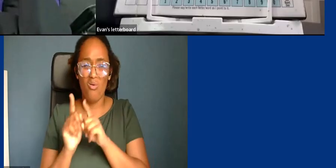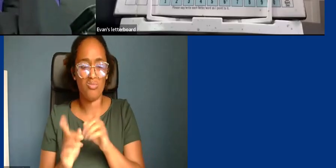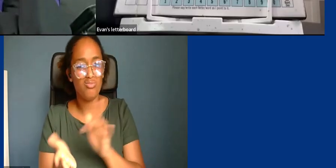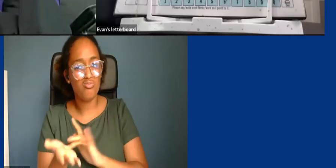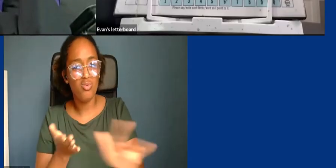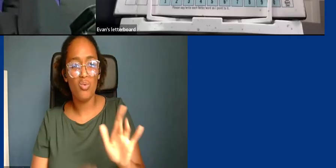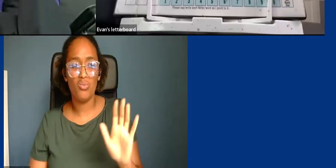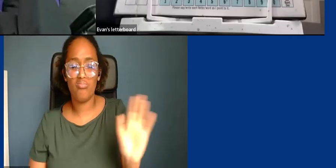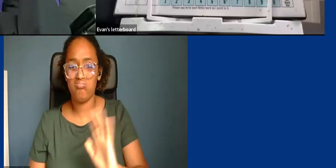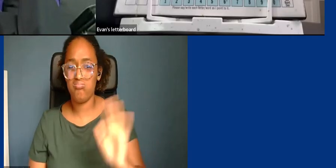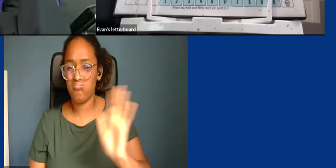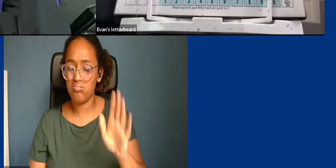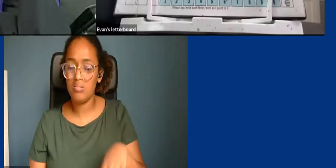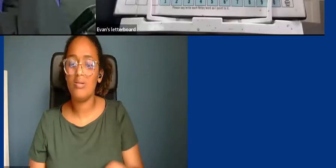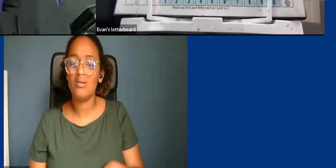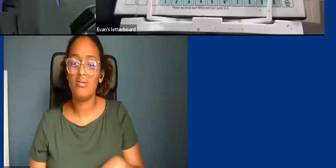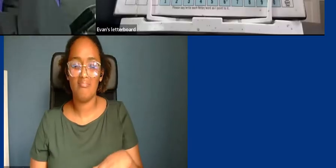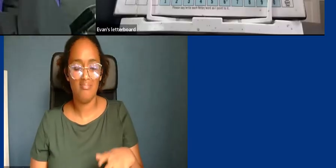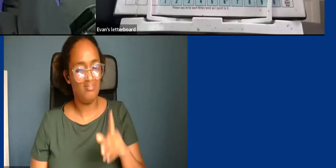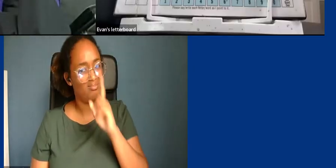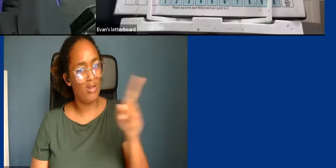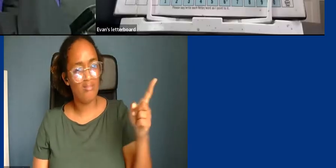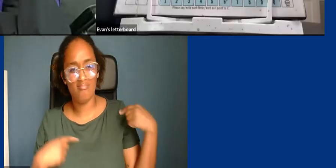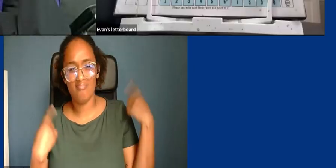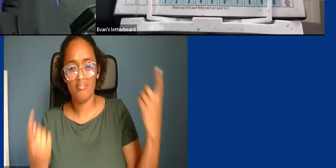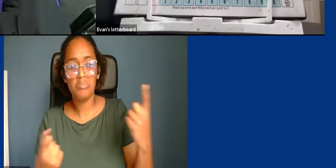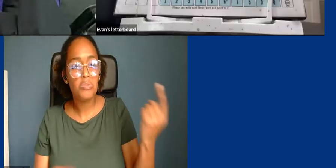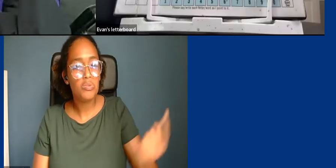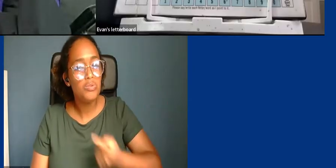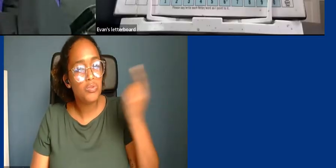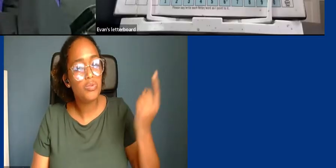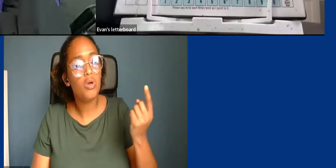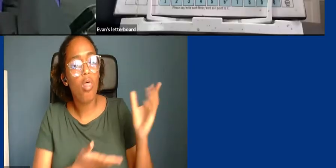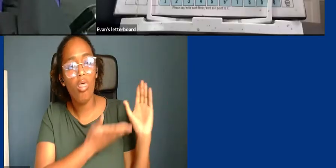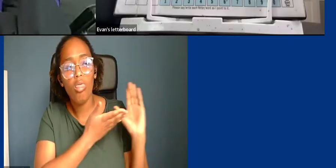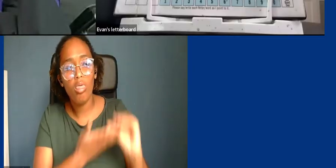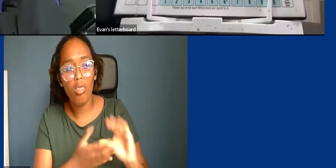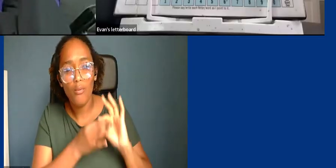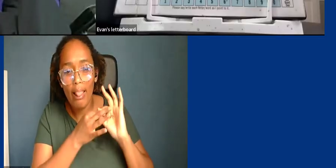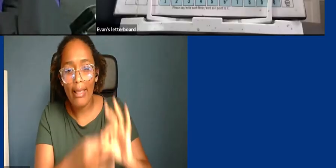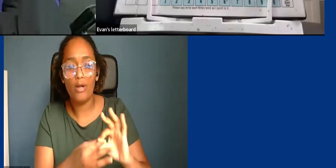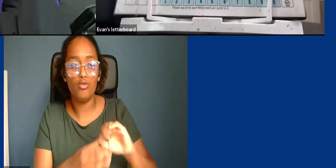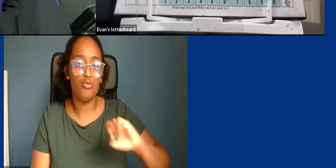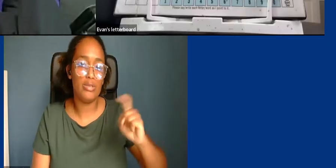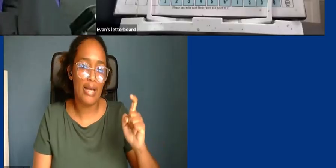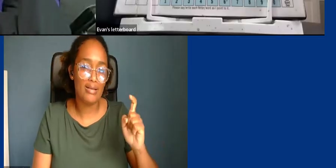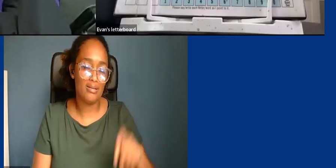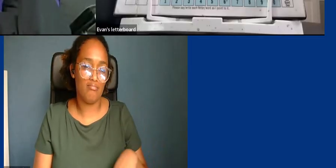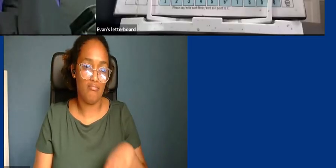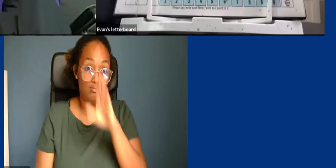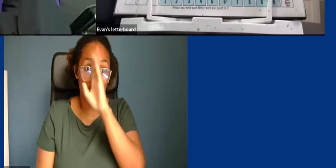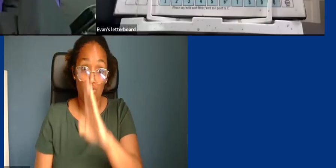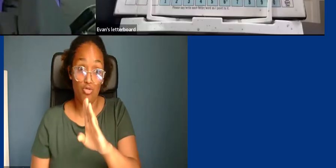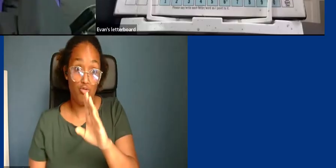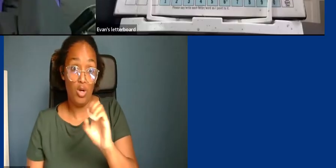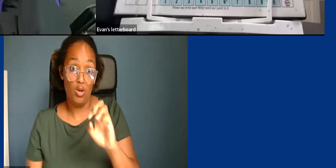about sex, even heterosexual sex. I have had experiences where organizations have hung